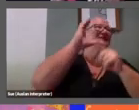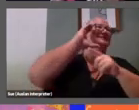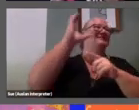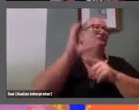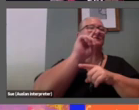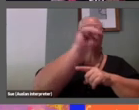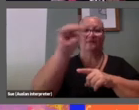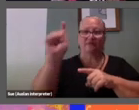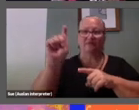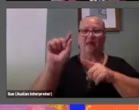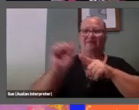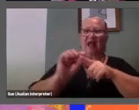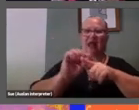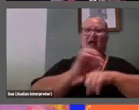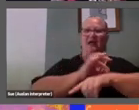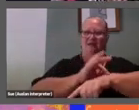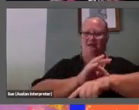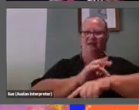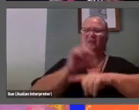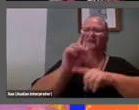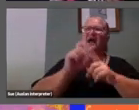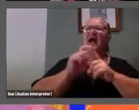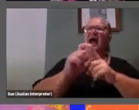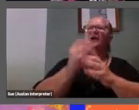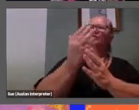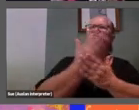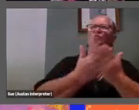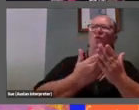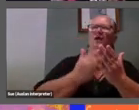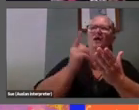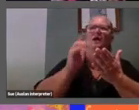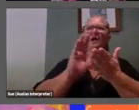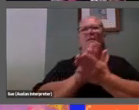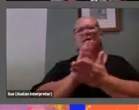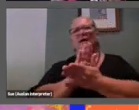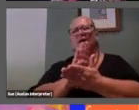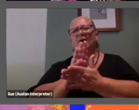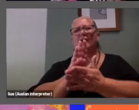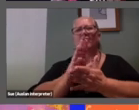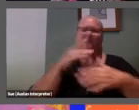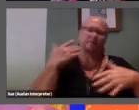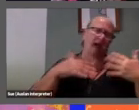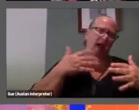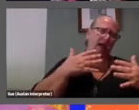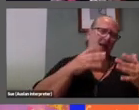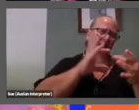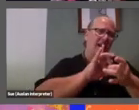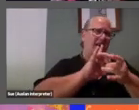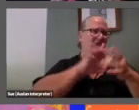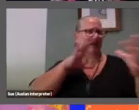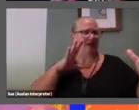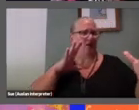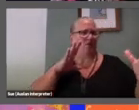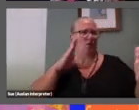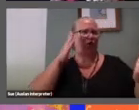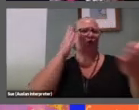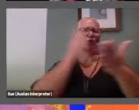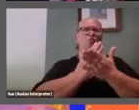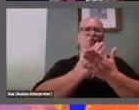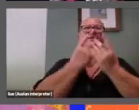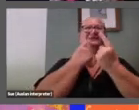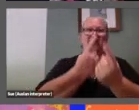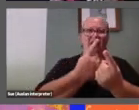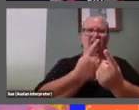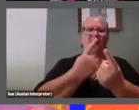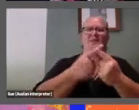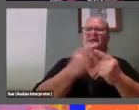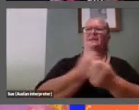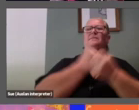hard-hitting stories of joy and pain, of letting go, of truth-telling and of